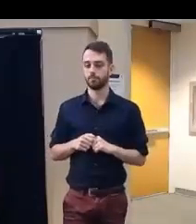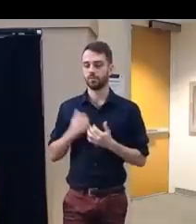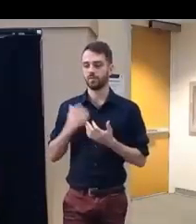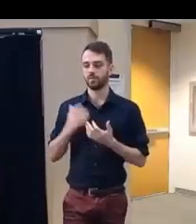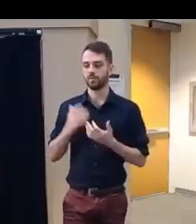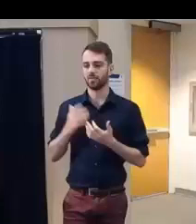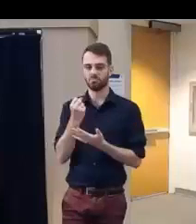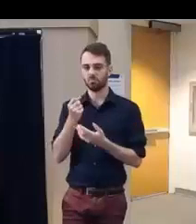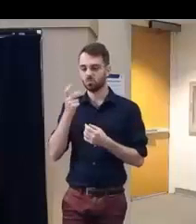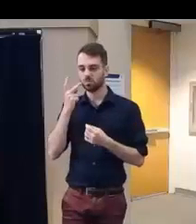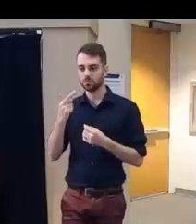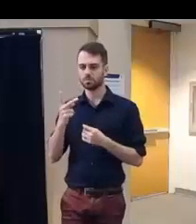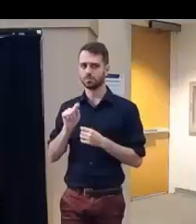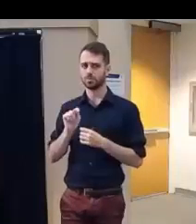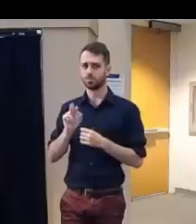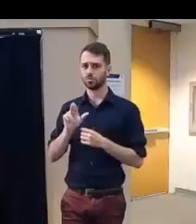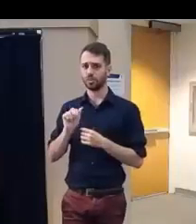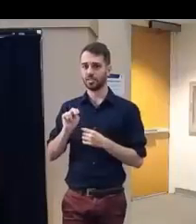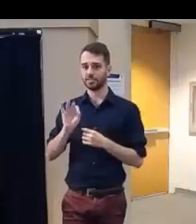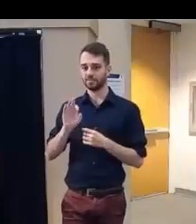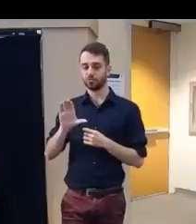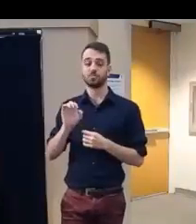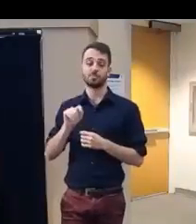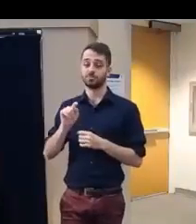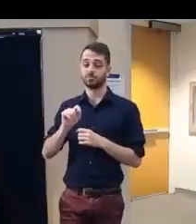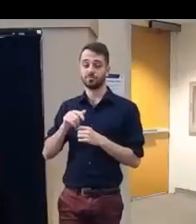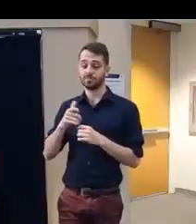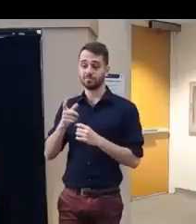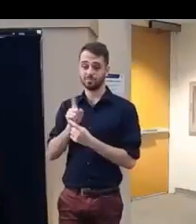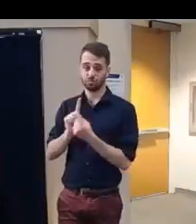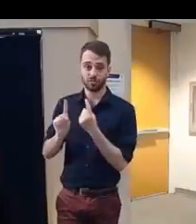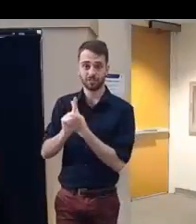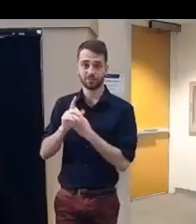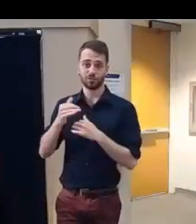observe transference interactions we can learn so much just by listening to the team